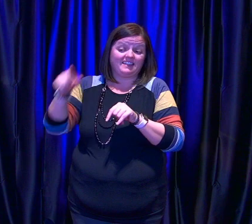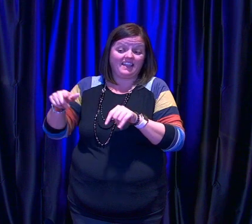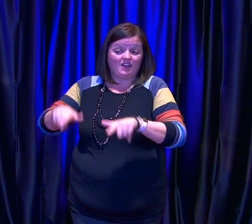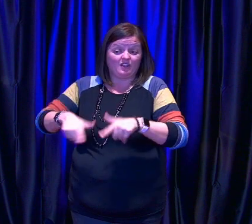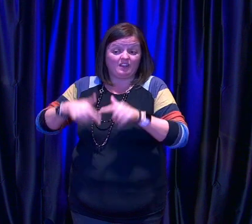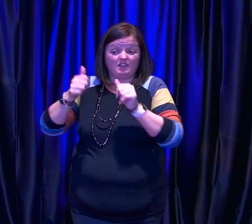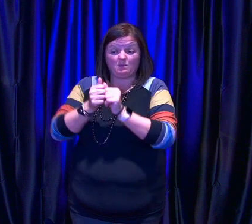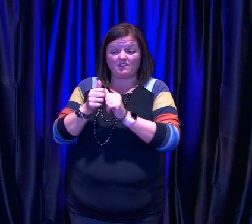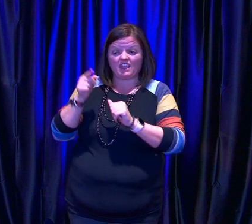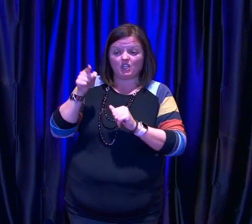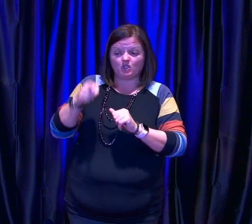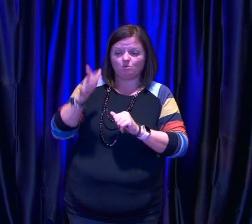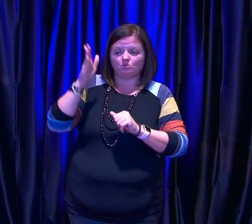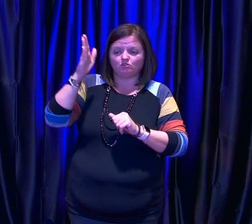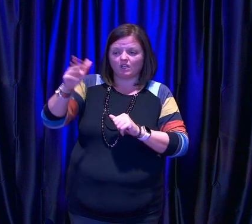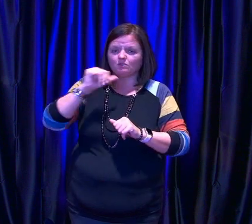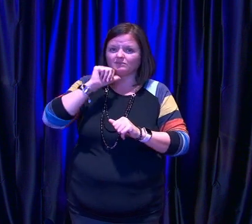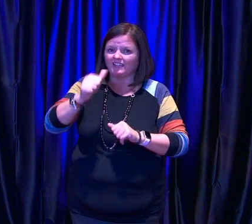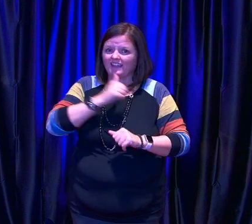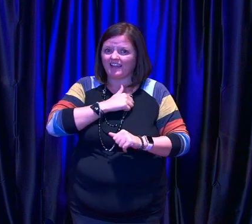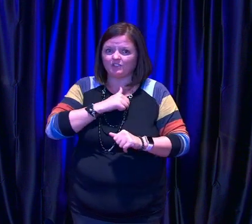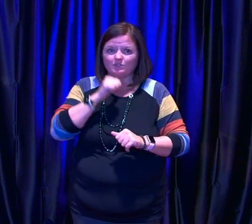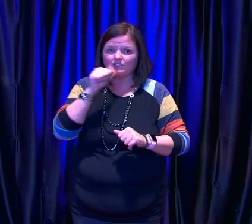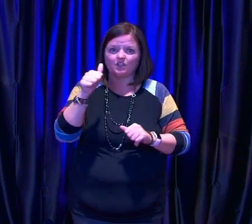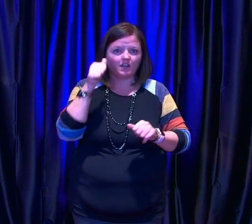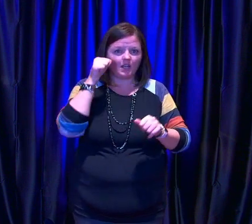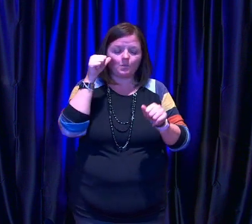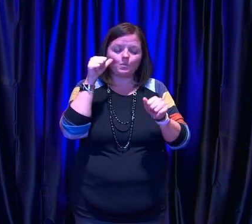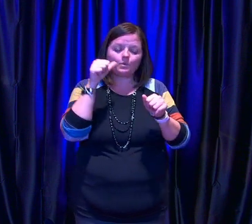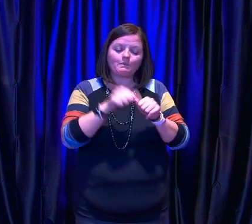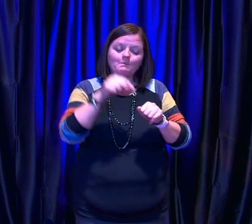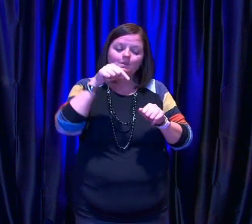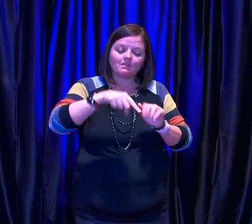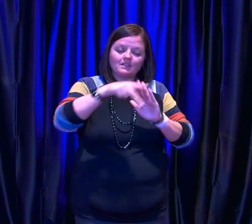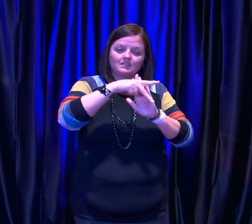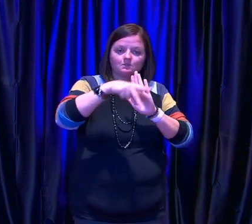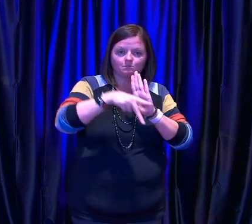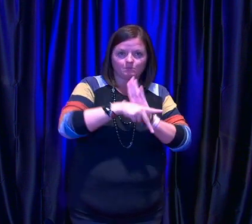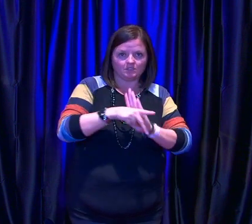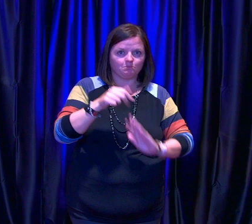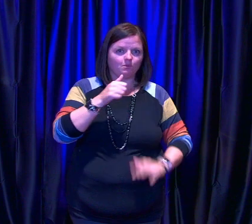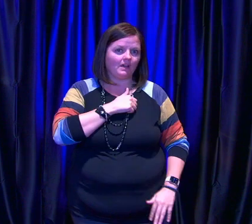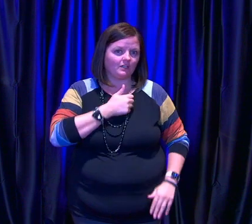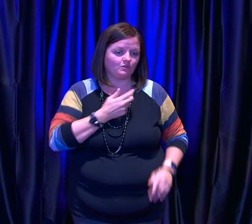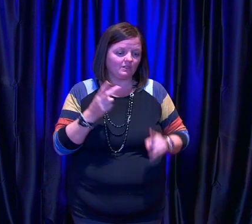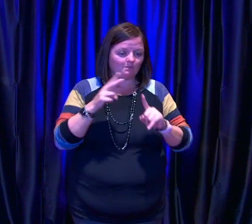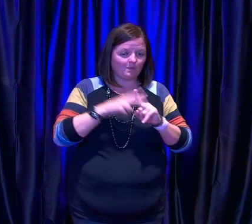not instead of remember this principle and apply it to your life